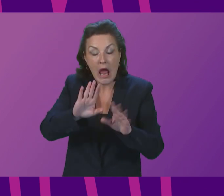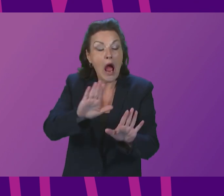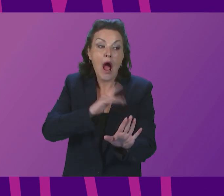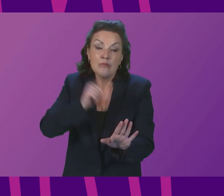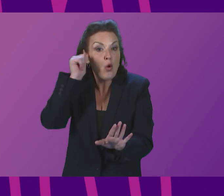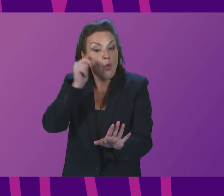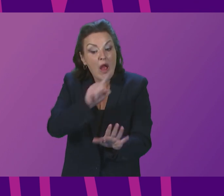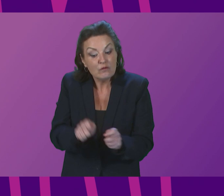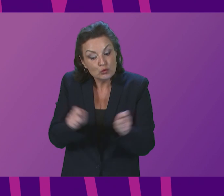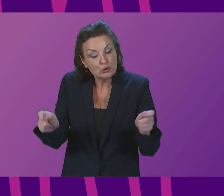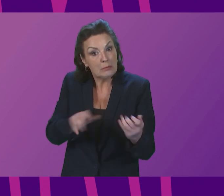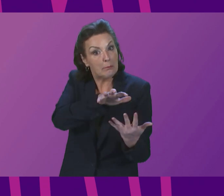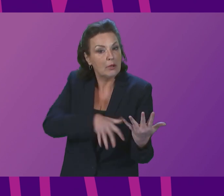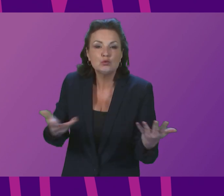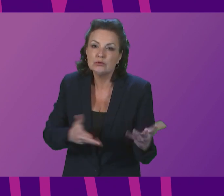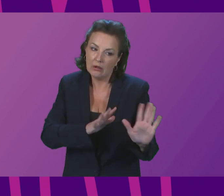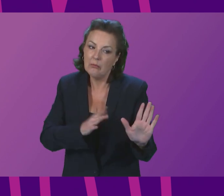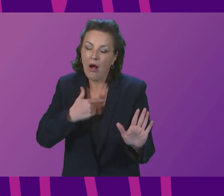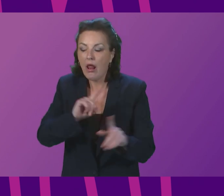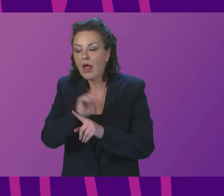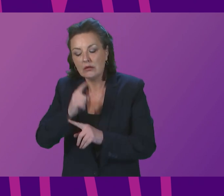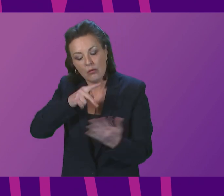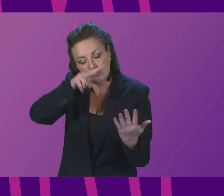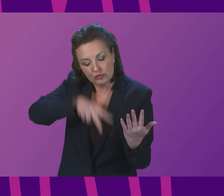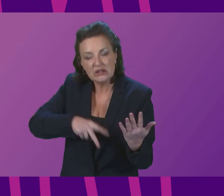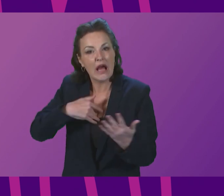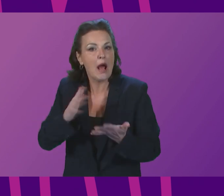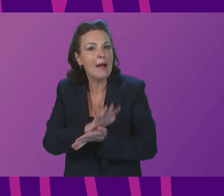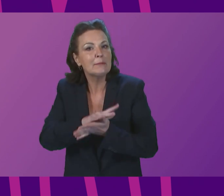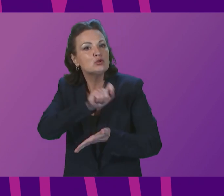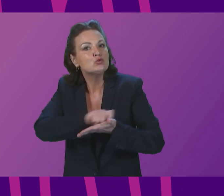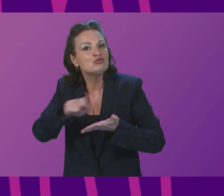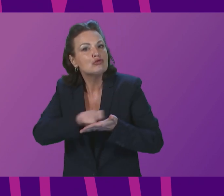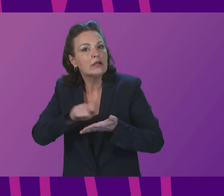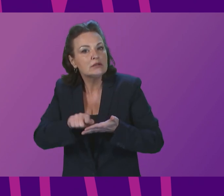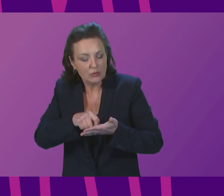I will ensure that I become aware of that detail and, when I have had the opportunity